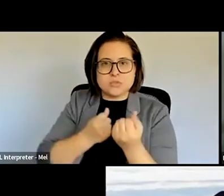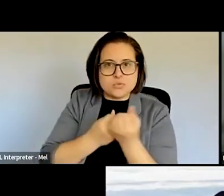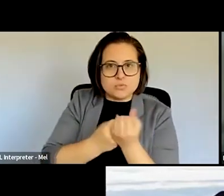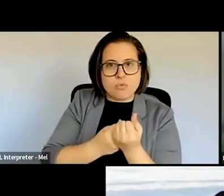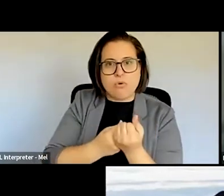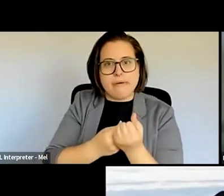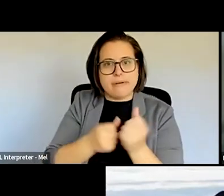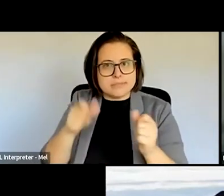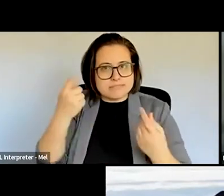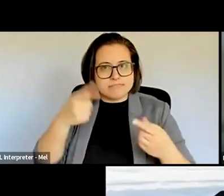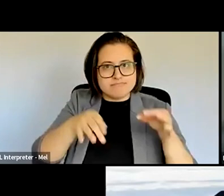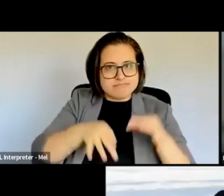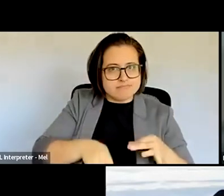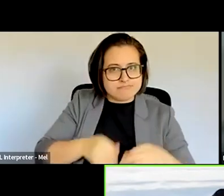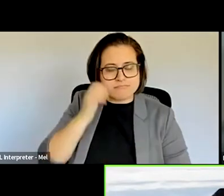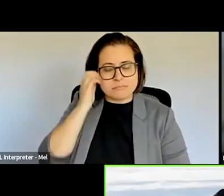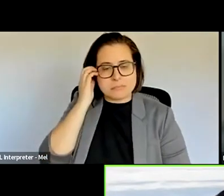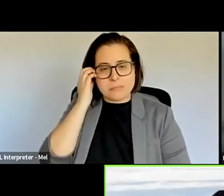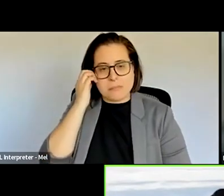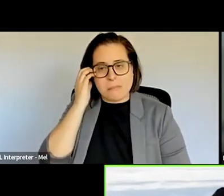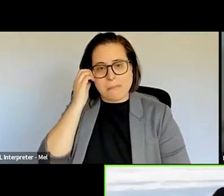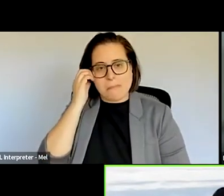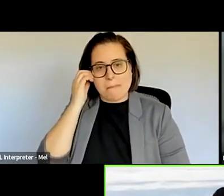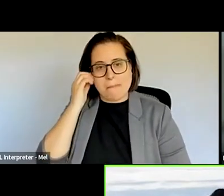And I just have a quick follow-up on this.